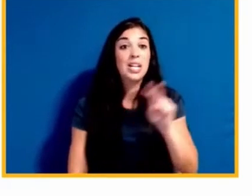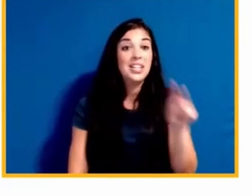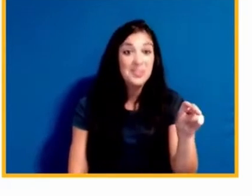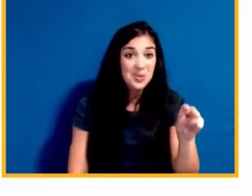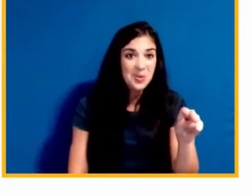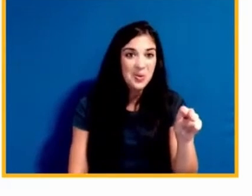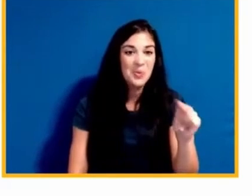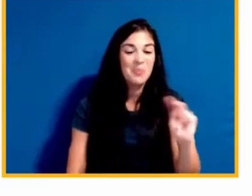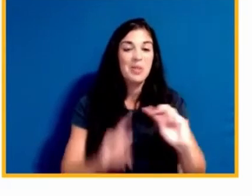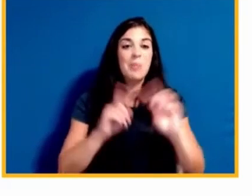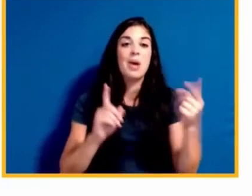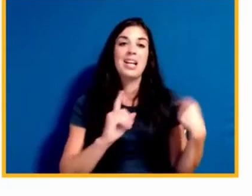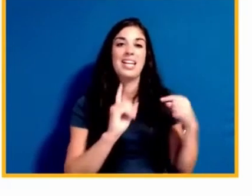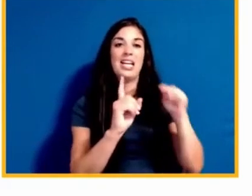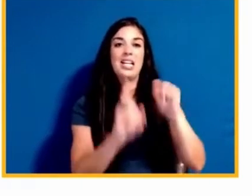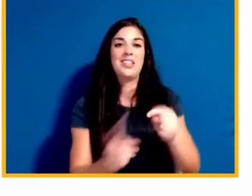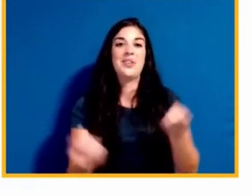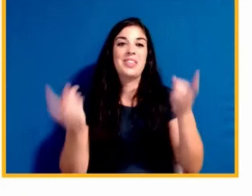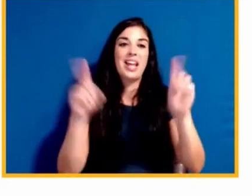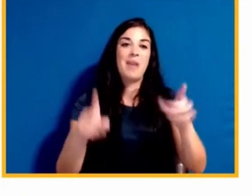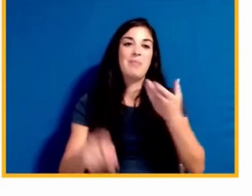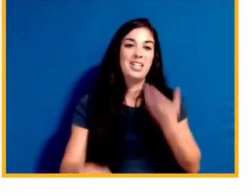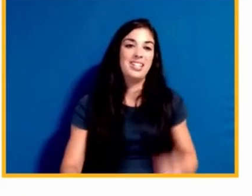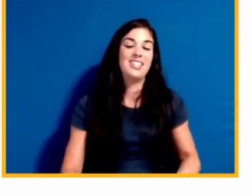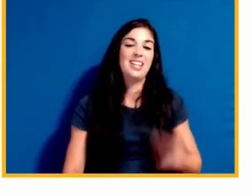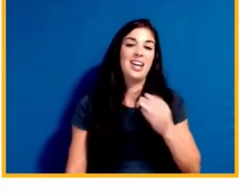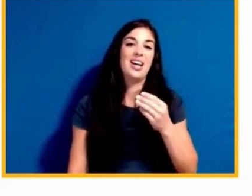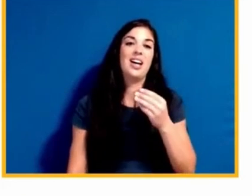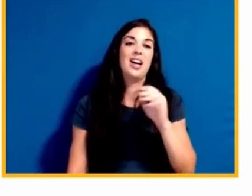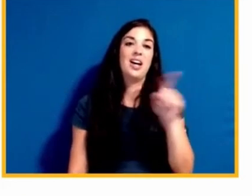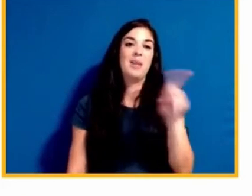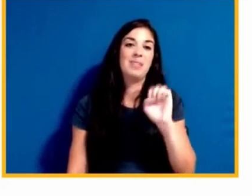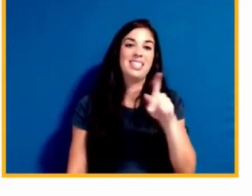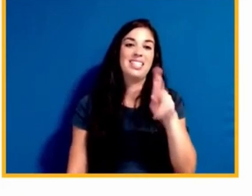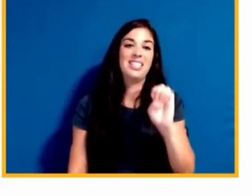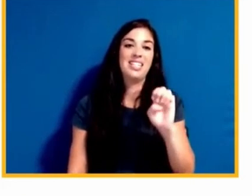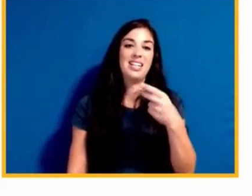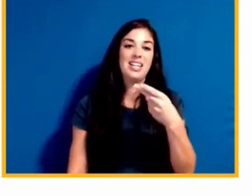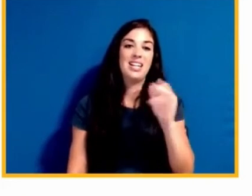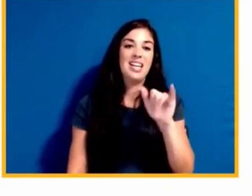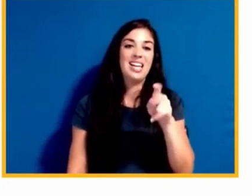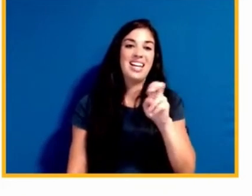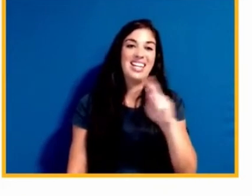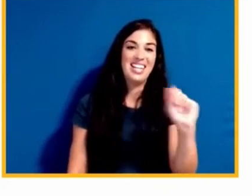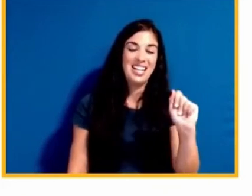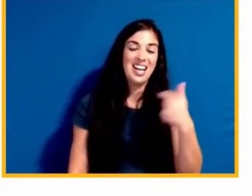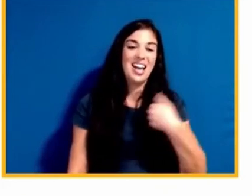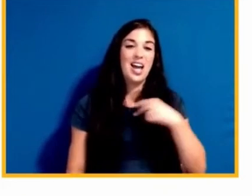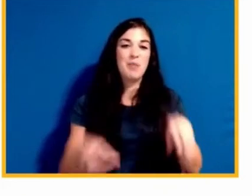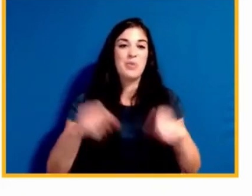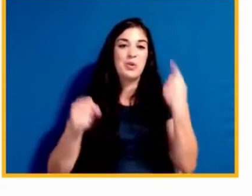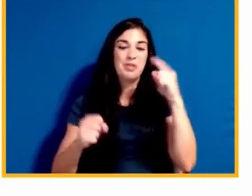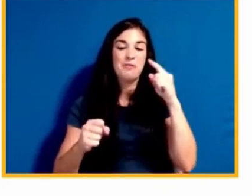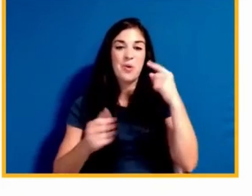But until then, I'm Zeke Hyena, I'm the host for your online dance comp, these are all my judges, this is all the